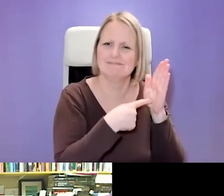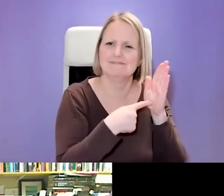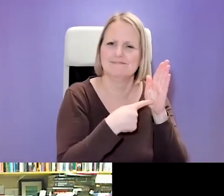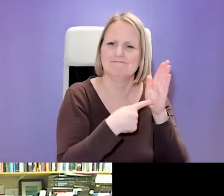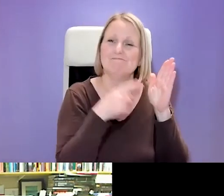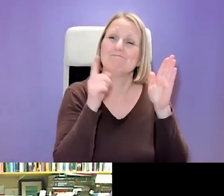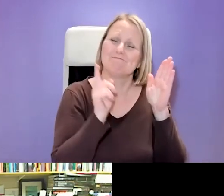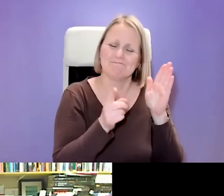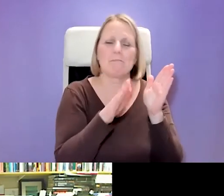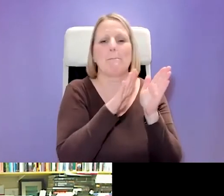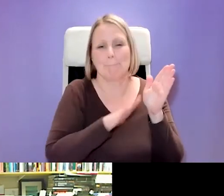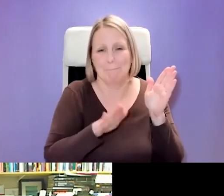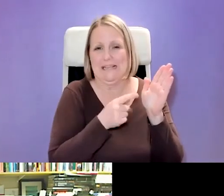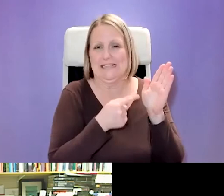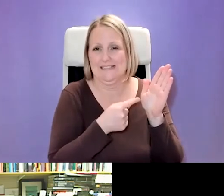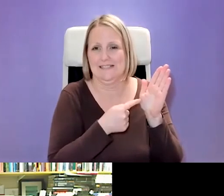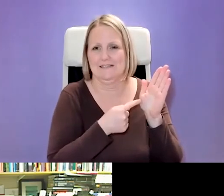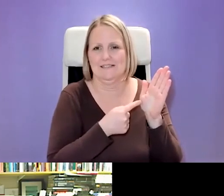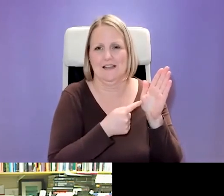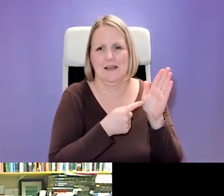that means that all kinds of questions can't be opened up,